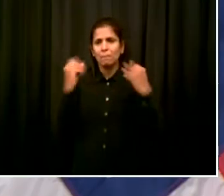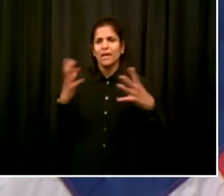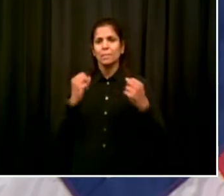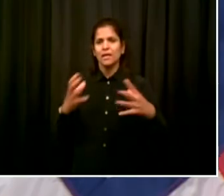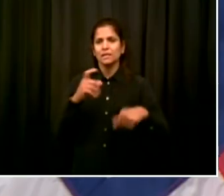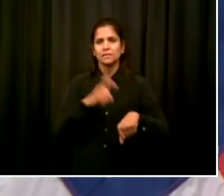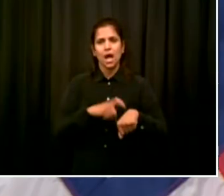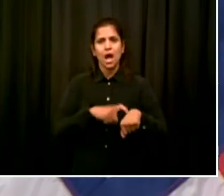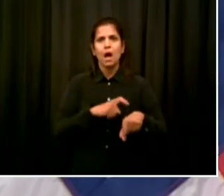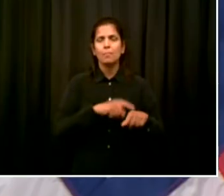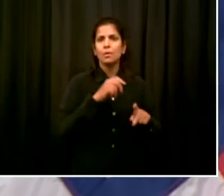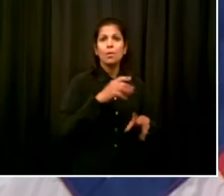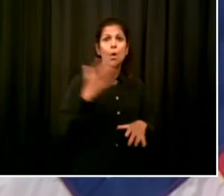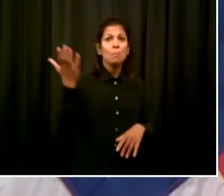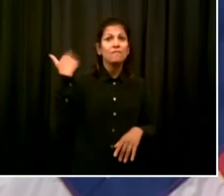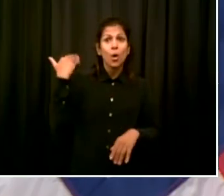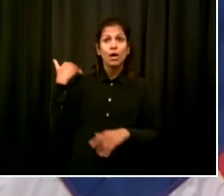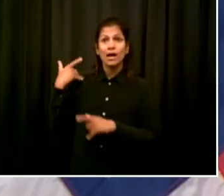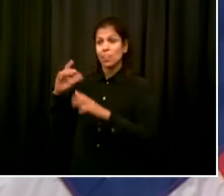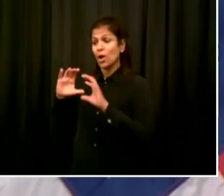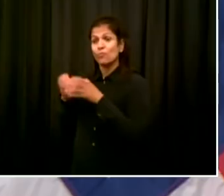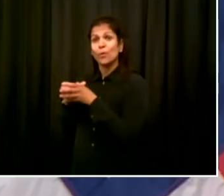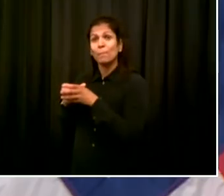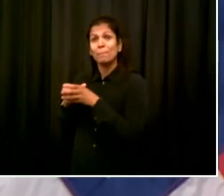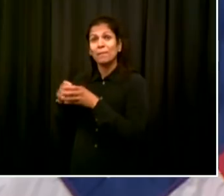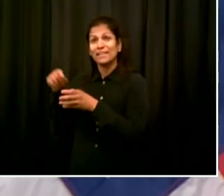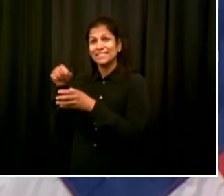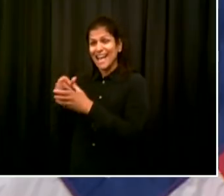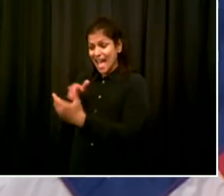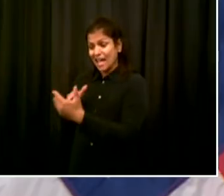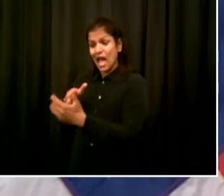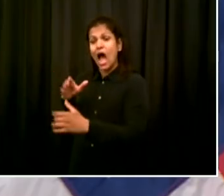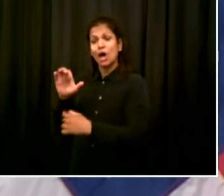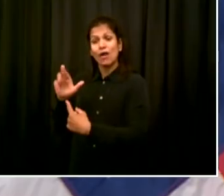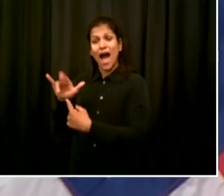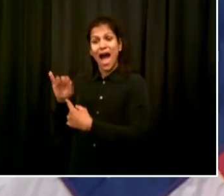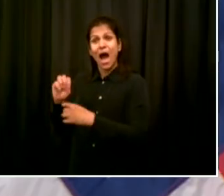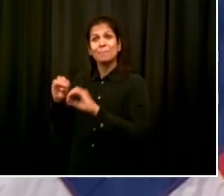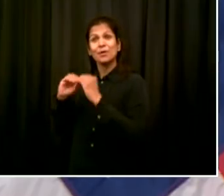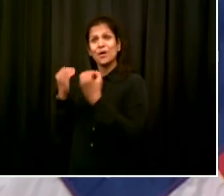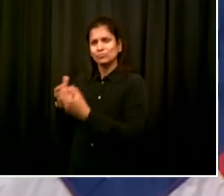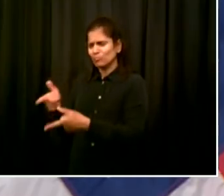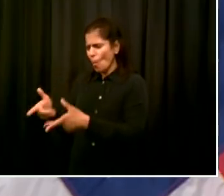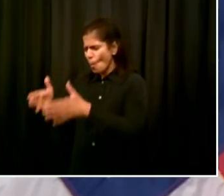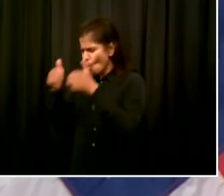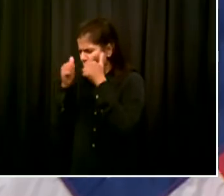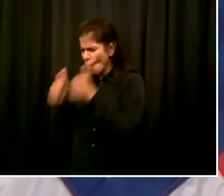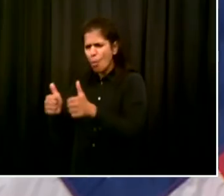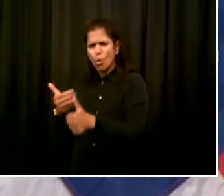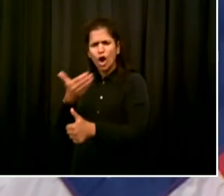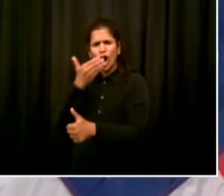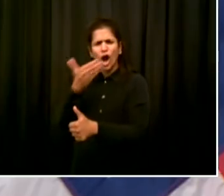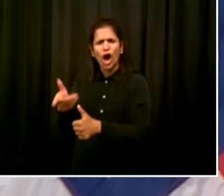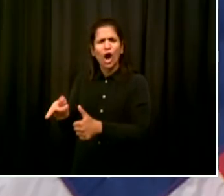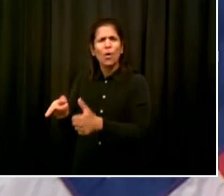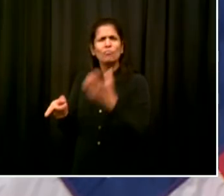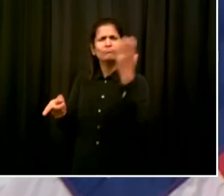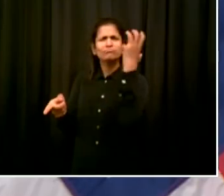ANSWER FOR ANTICRIME . THERE IS NOT A SMALL SEGMENT OF POLICE THAT ARE ANTICRIME, THEY DO PHENOMENAL WORK BUT ALL